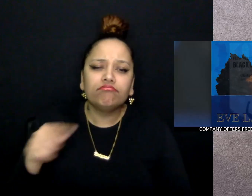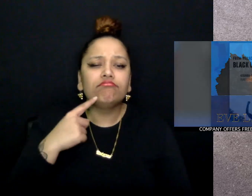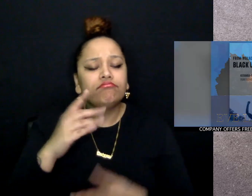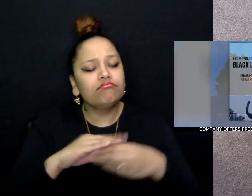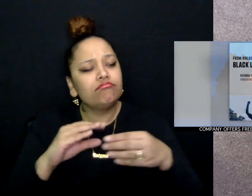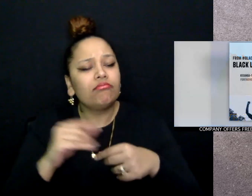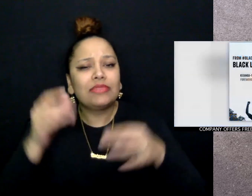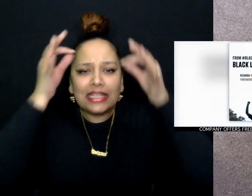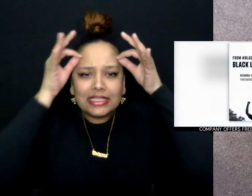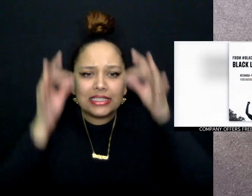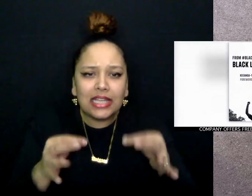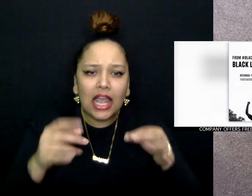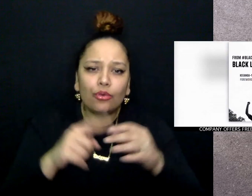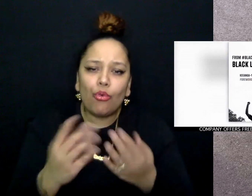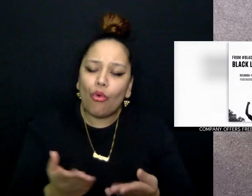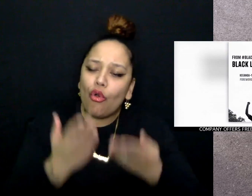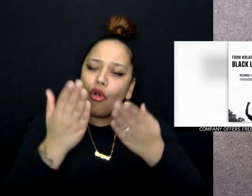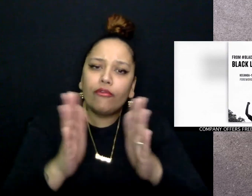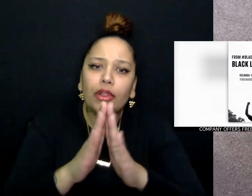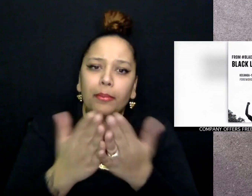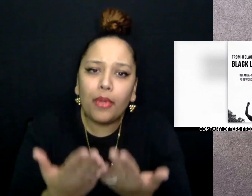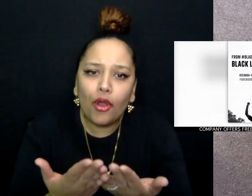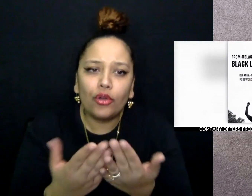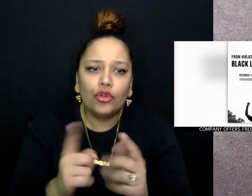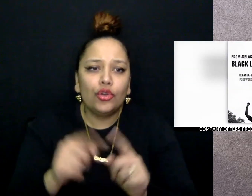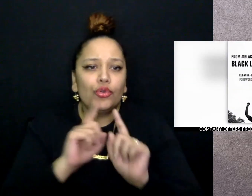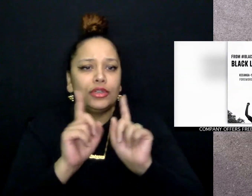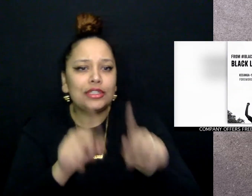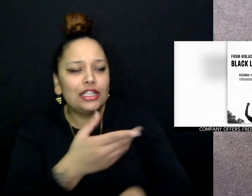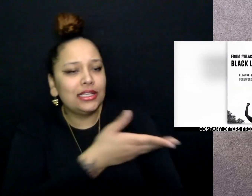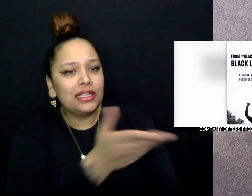number of TV movies in the 80s including.